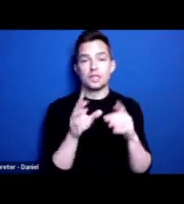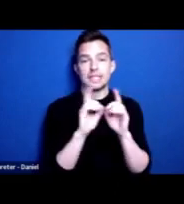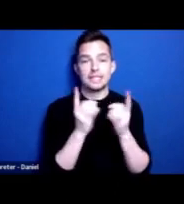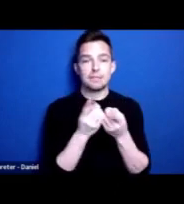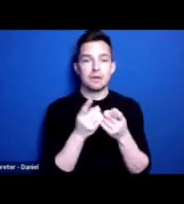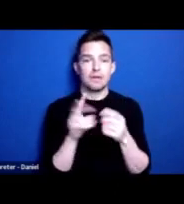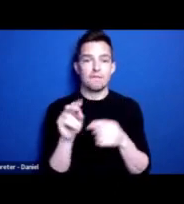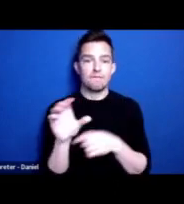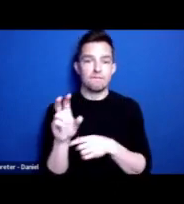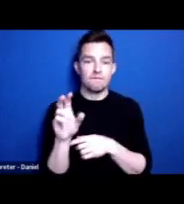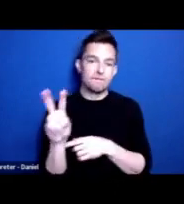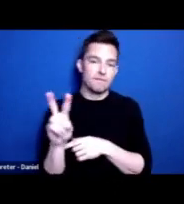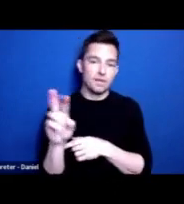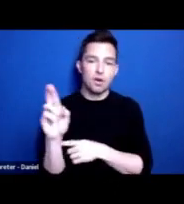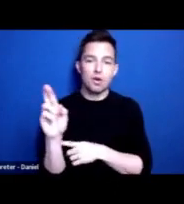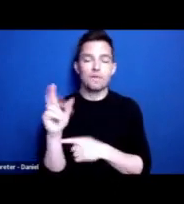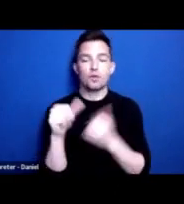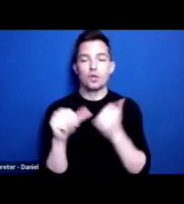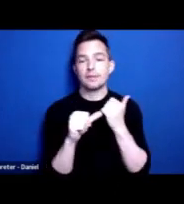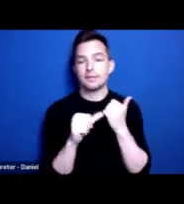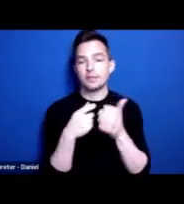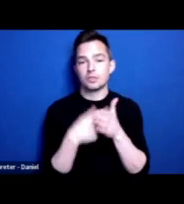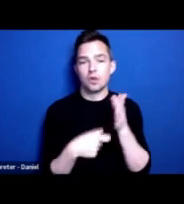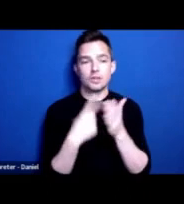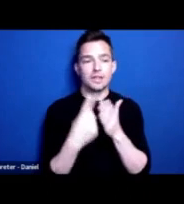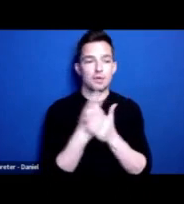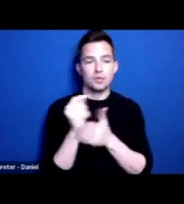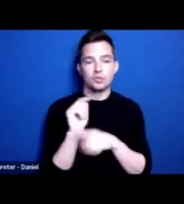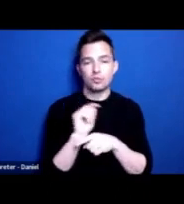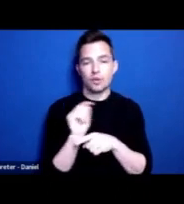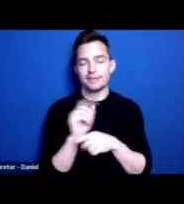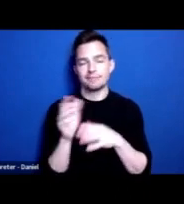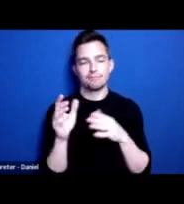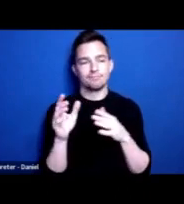association can provide. That's the availability of receiving